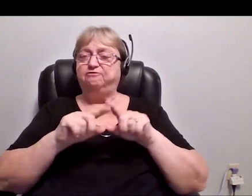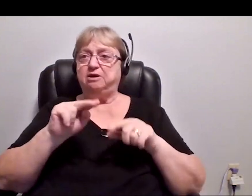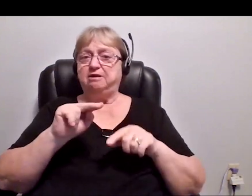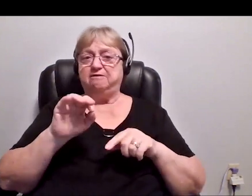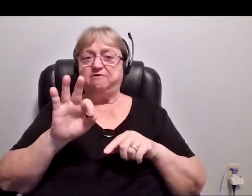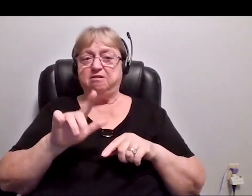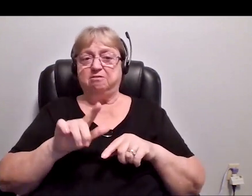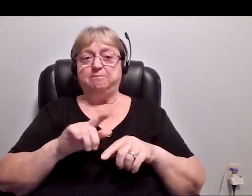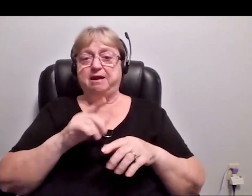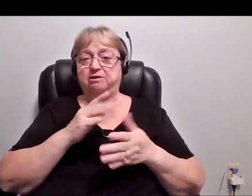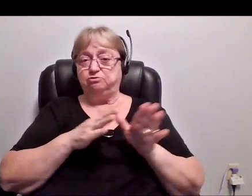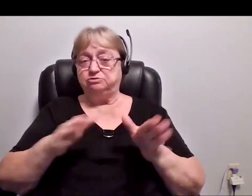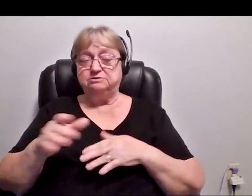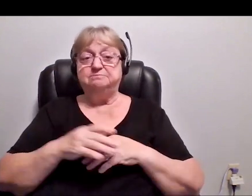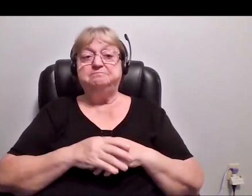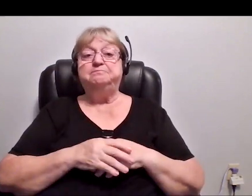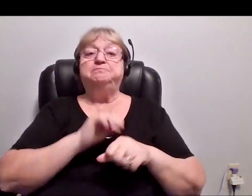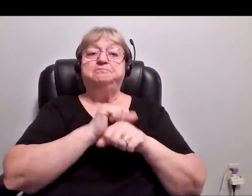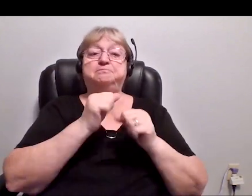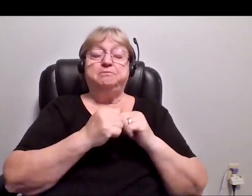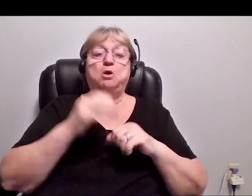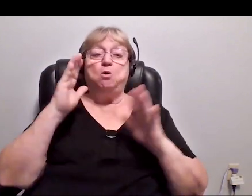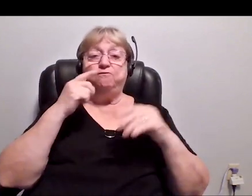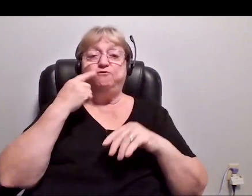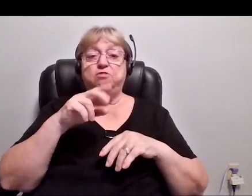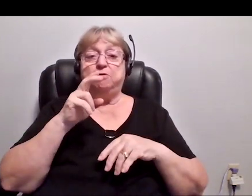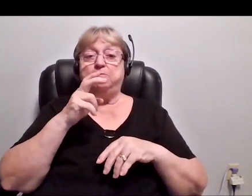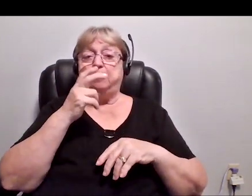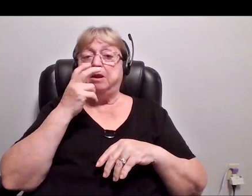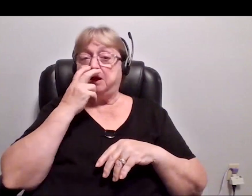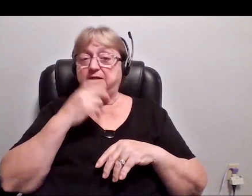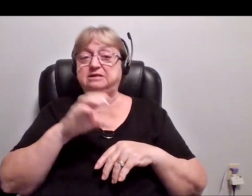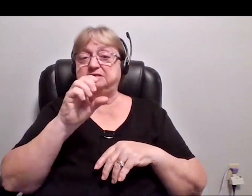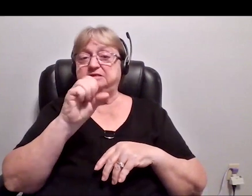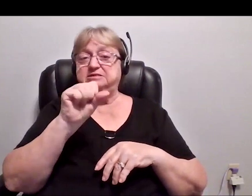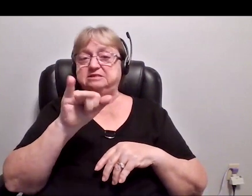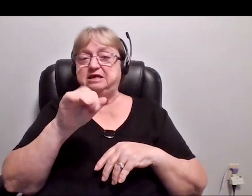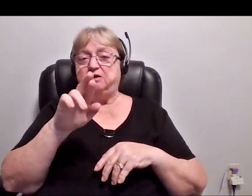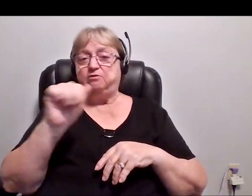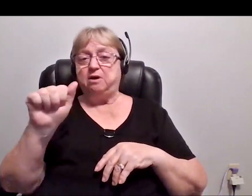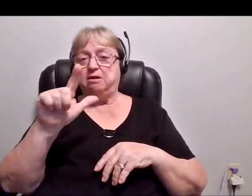We also worked with Hope for the Blind Sierra Leone. I met their leader of the organization,